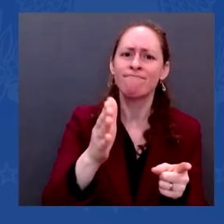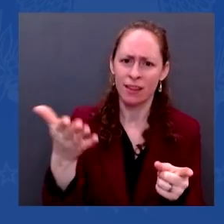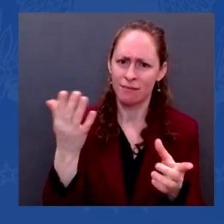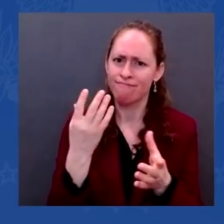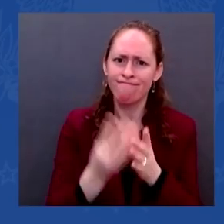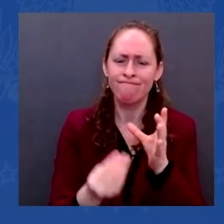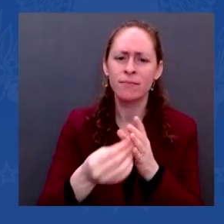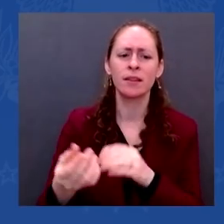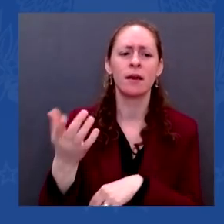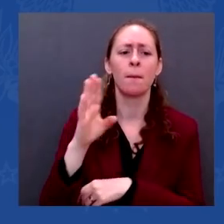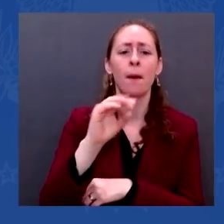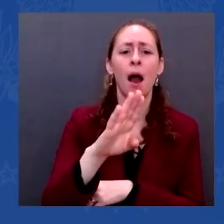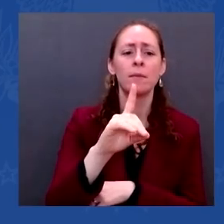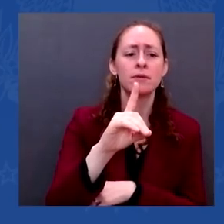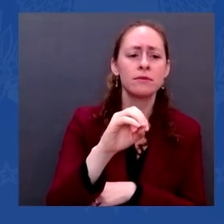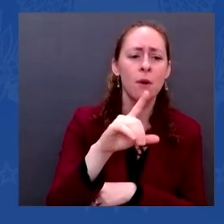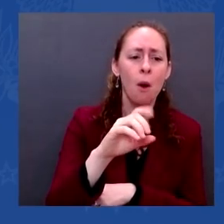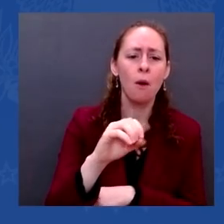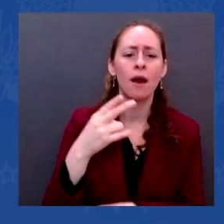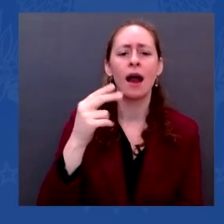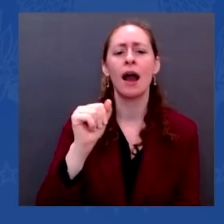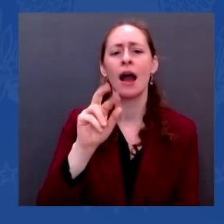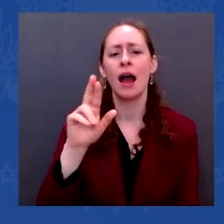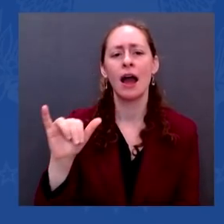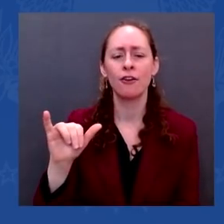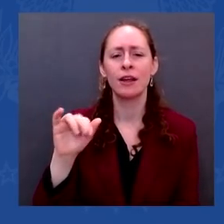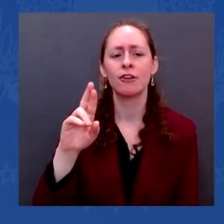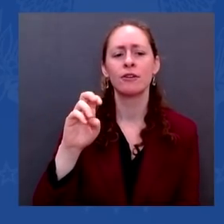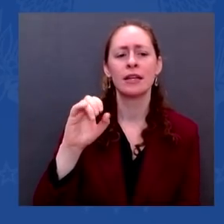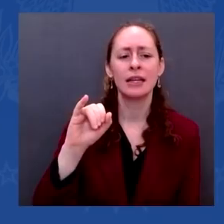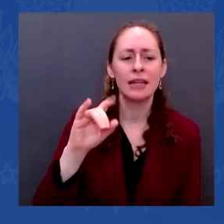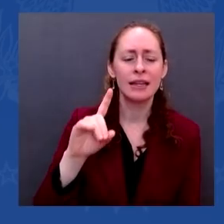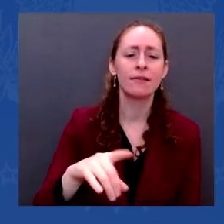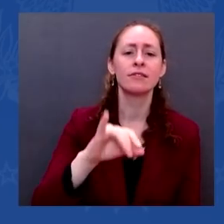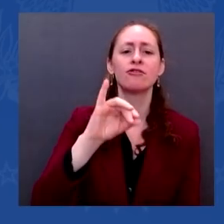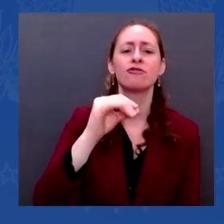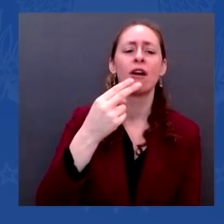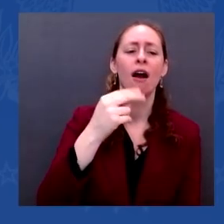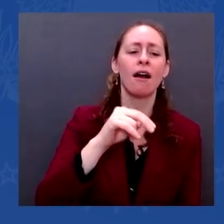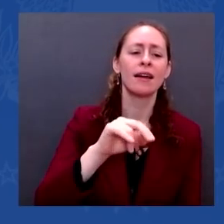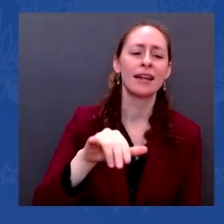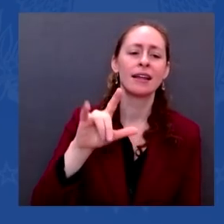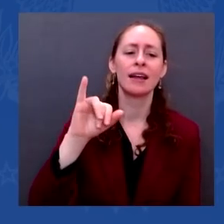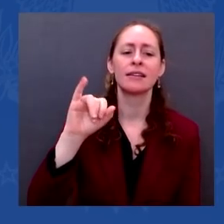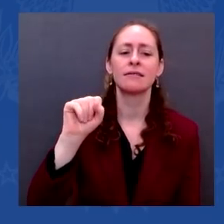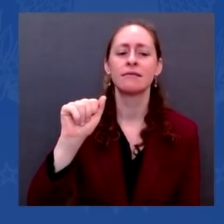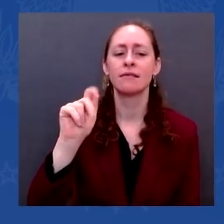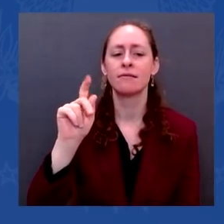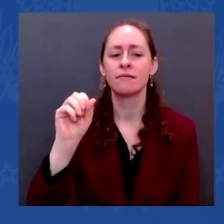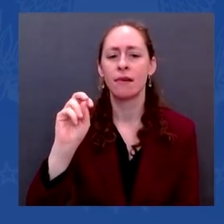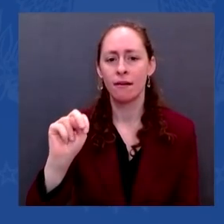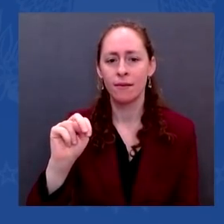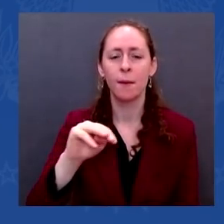Carl Levin; Mike Enzi; John Warner; and Walter Mondale. And, you know, I learned a long time ago: